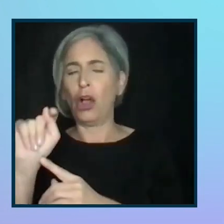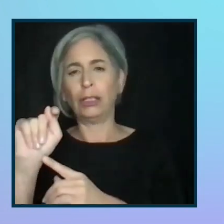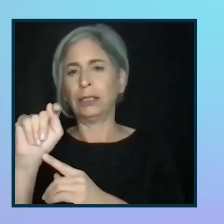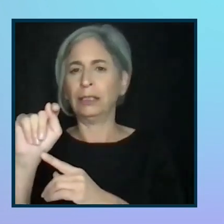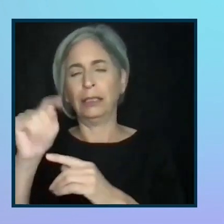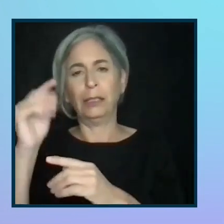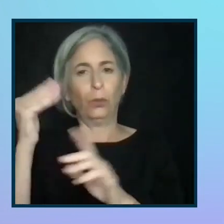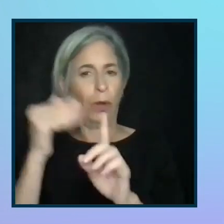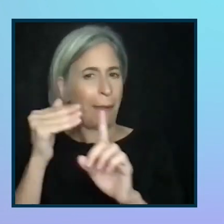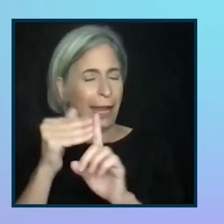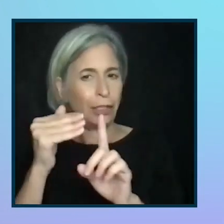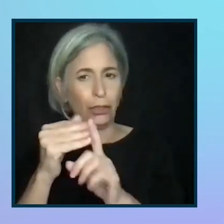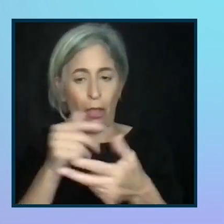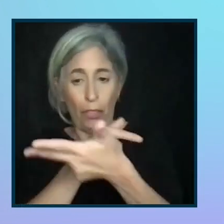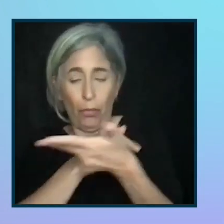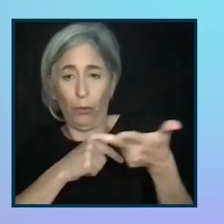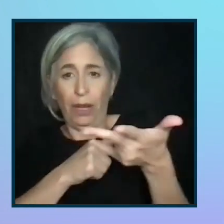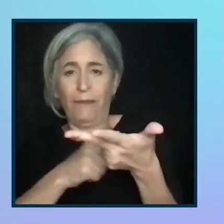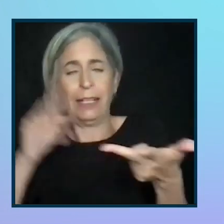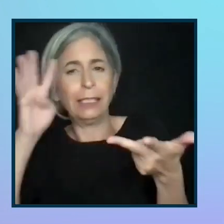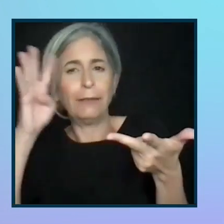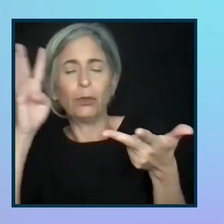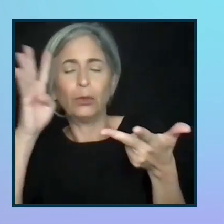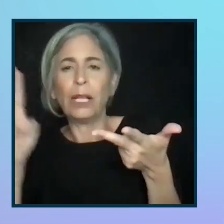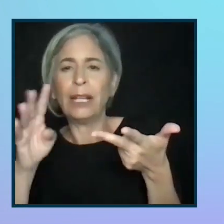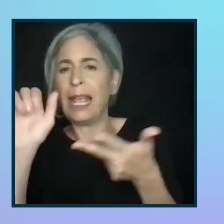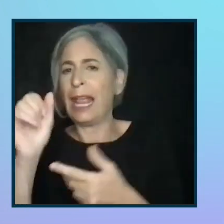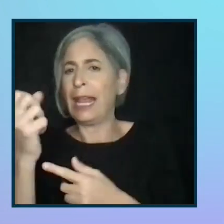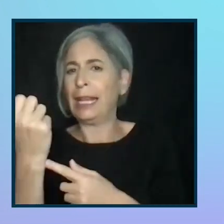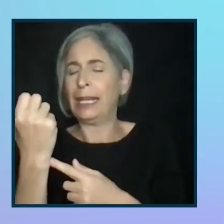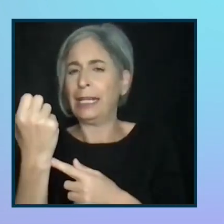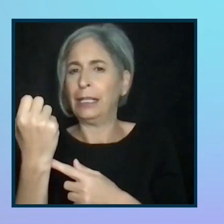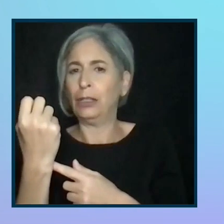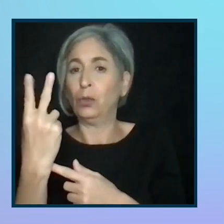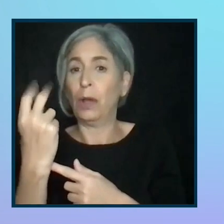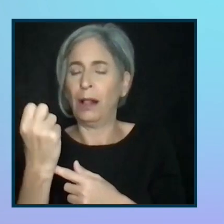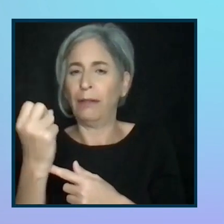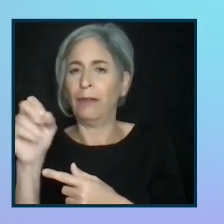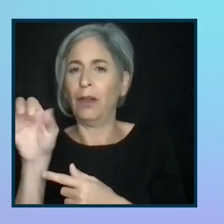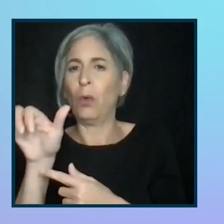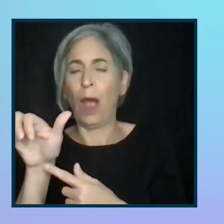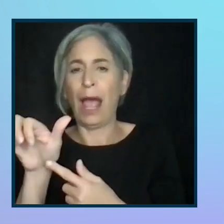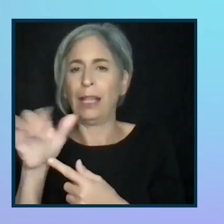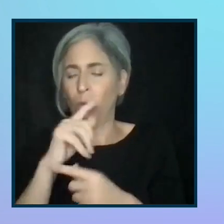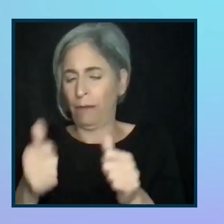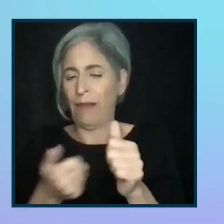so the three of us have created the A12Y bot and you can follow it at A12Y and it's gonna simply